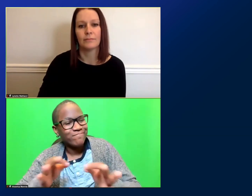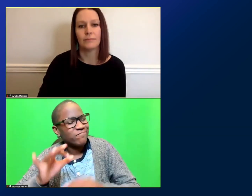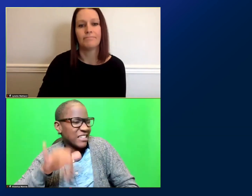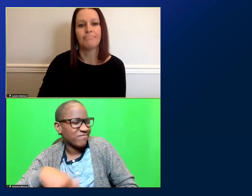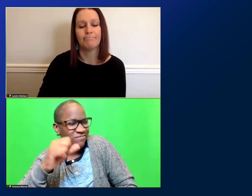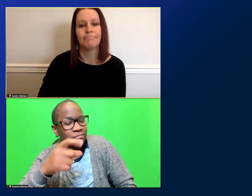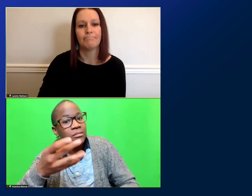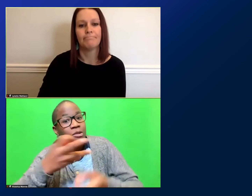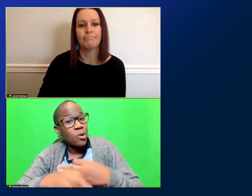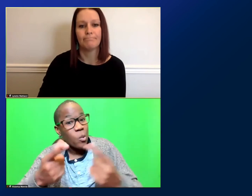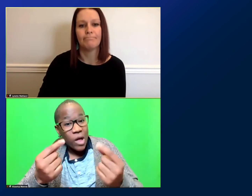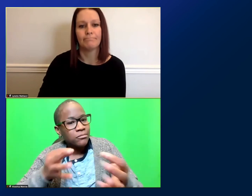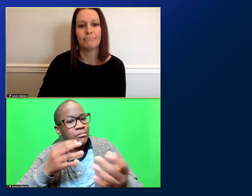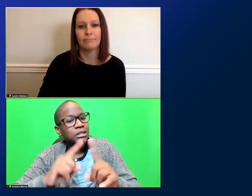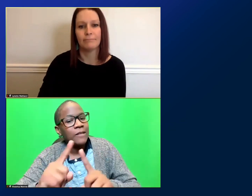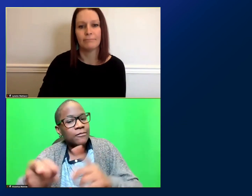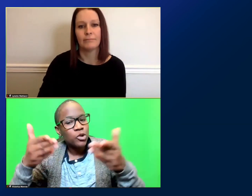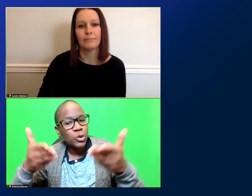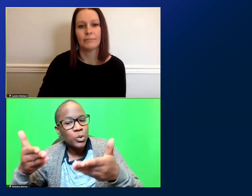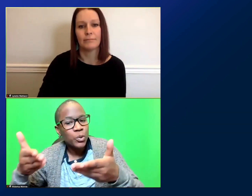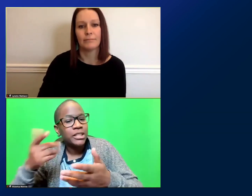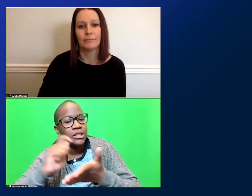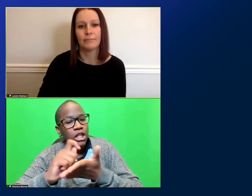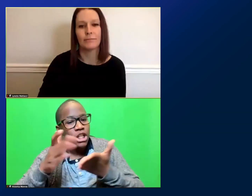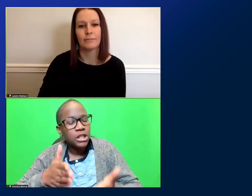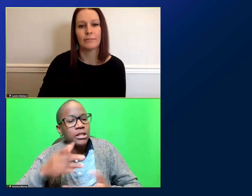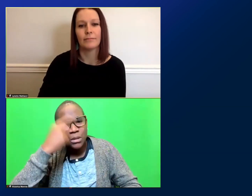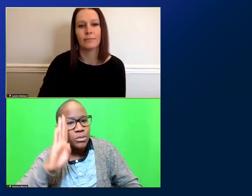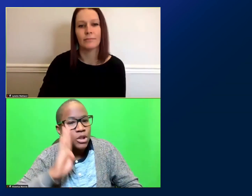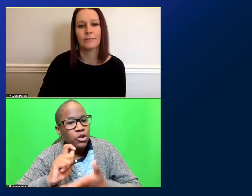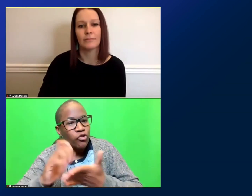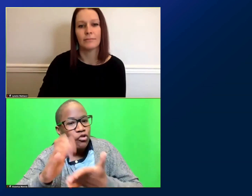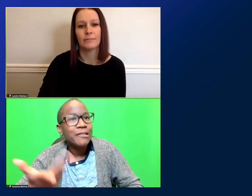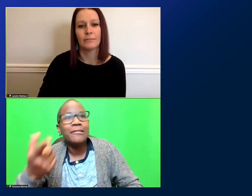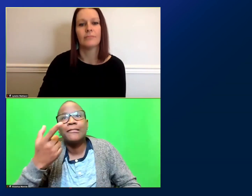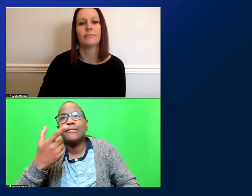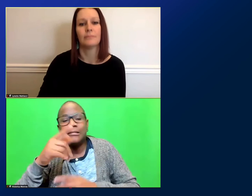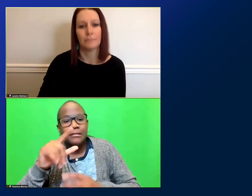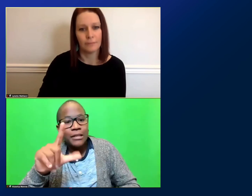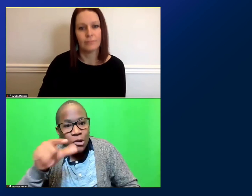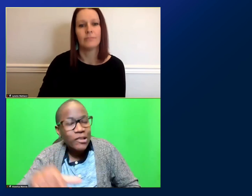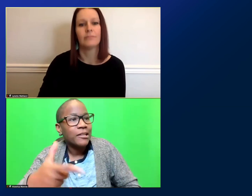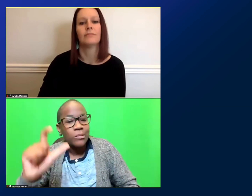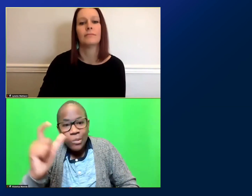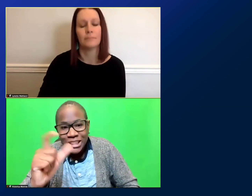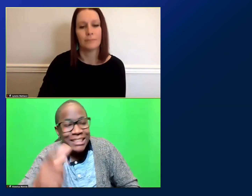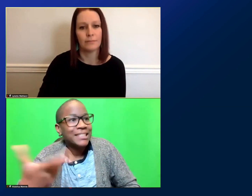of celebrating those types of people dr seuss we can celebrate authors who are lgbtq who are black